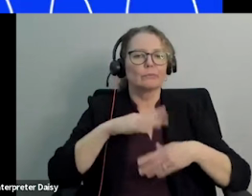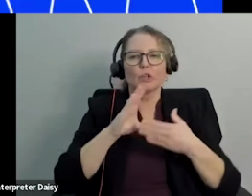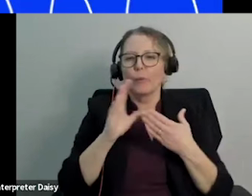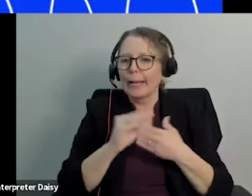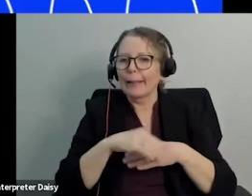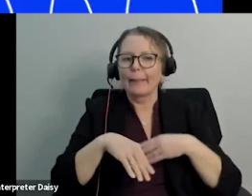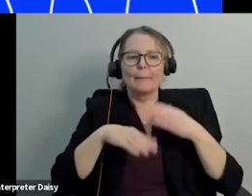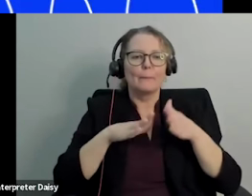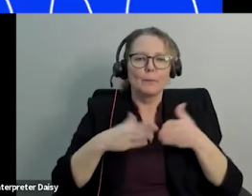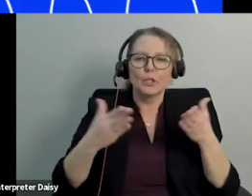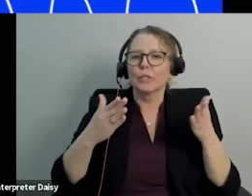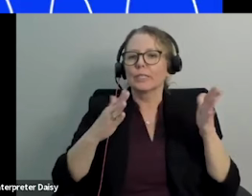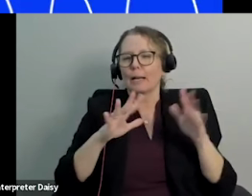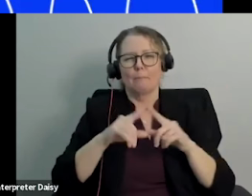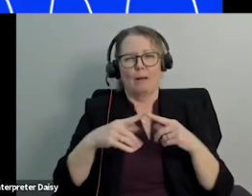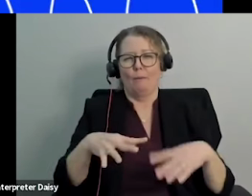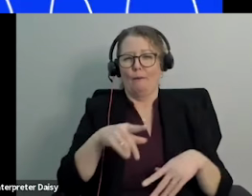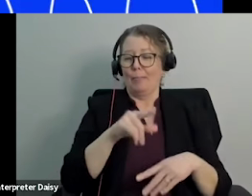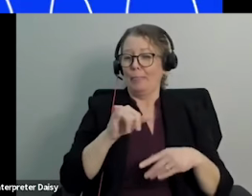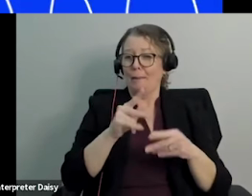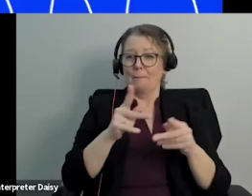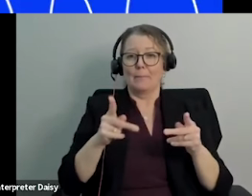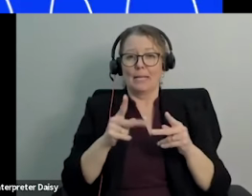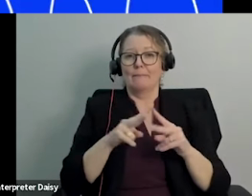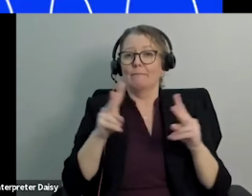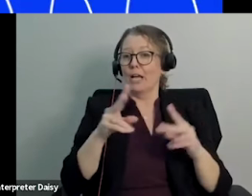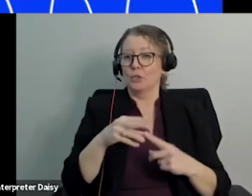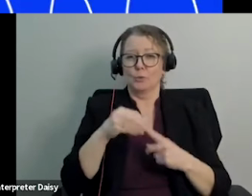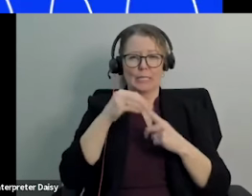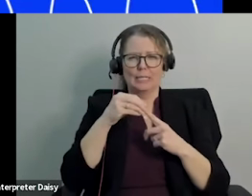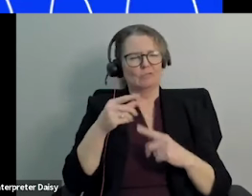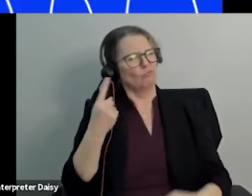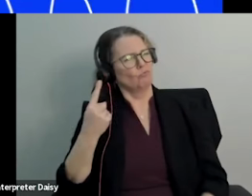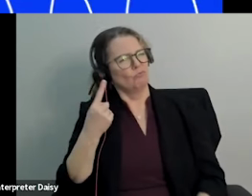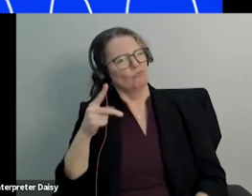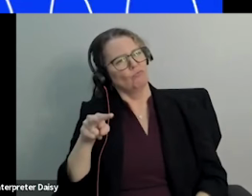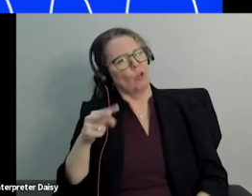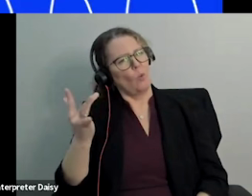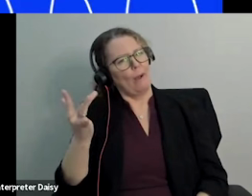but it's one of the most unique places in the world. And you may be wondering why. So the thing is,